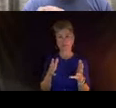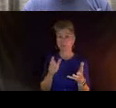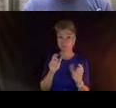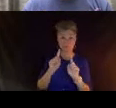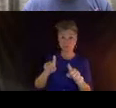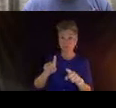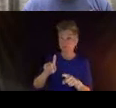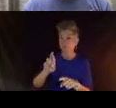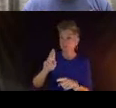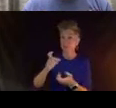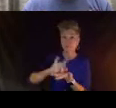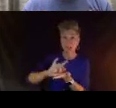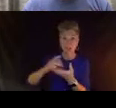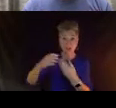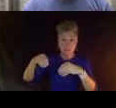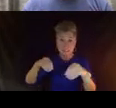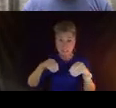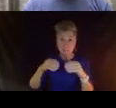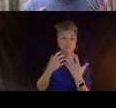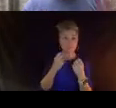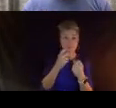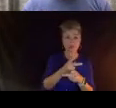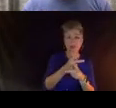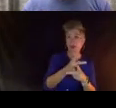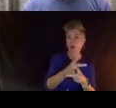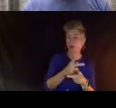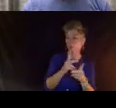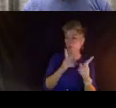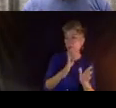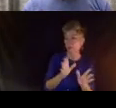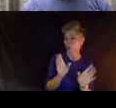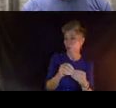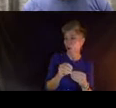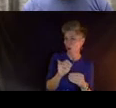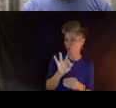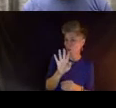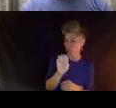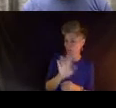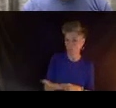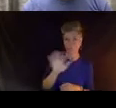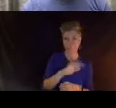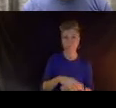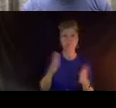you can get it at your healthcare provider's offices, they're all over the place. The human papillomavirus, HPV vaccine